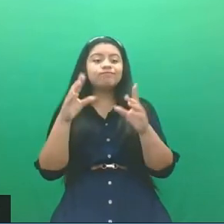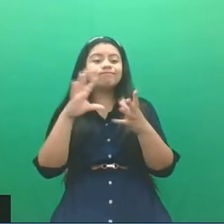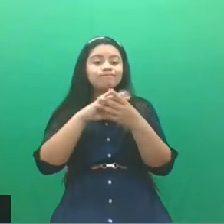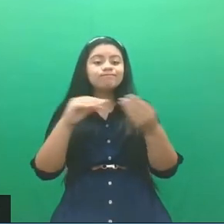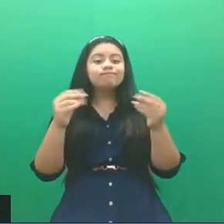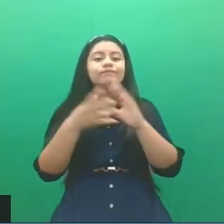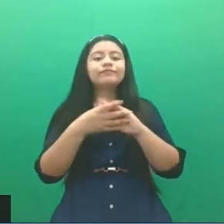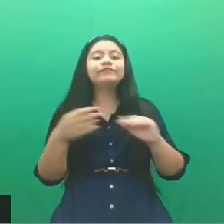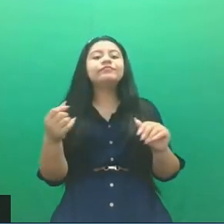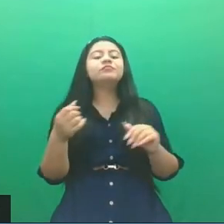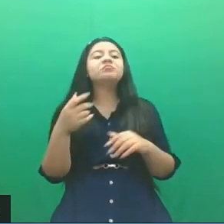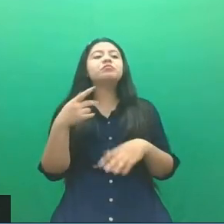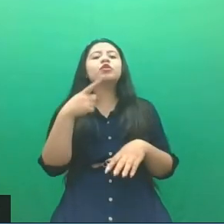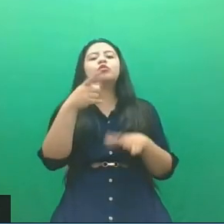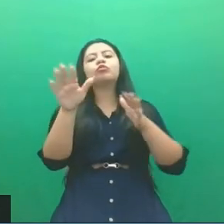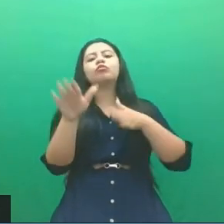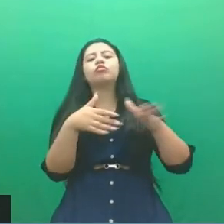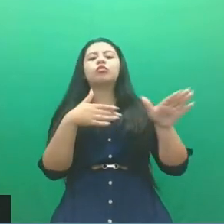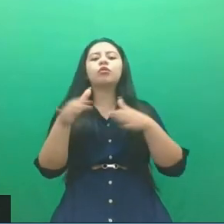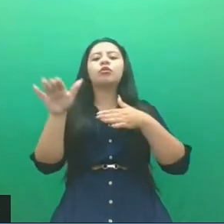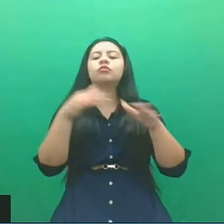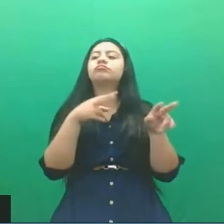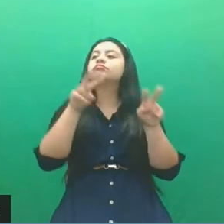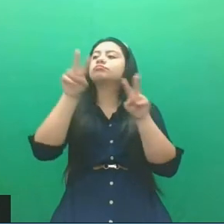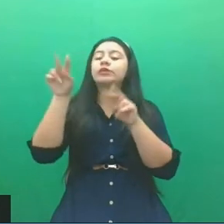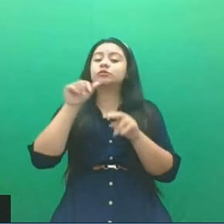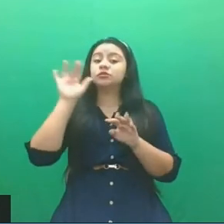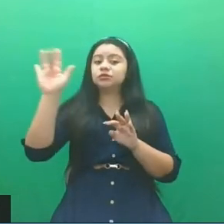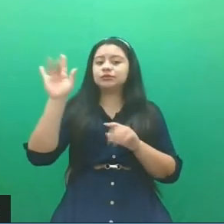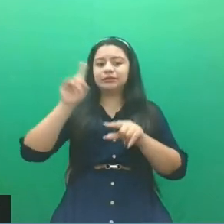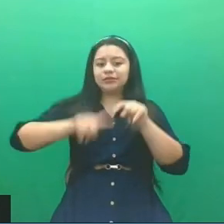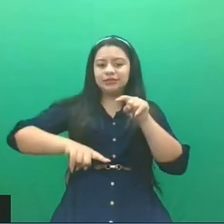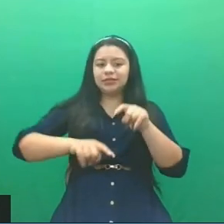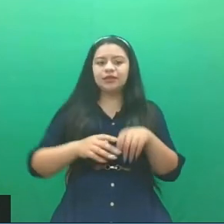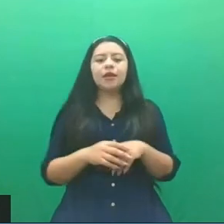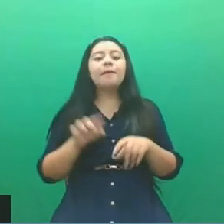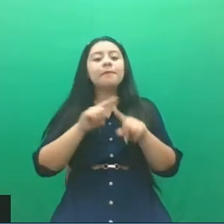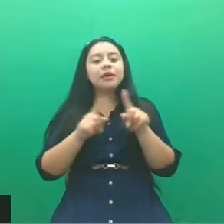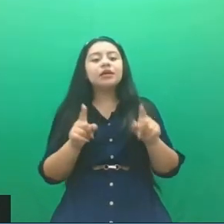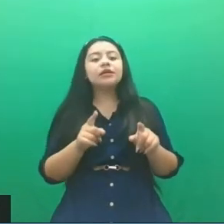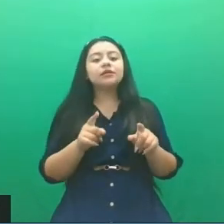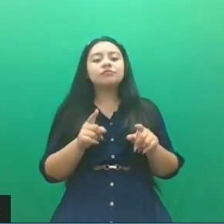the old apartments don't really want you to touch anything. They really did an incredible